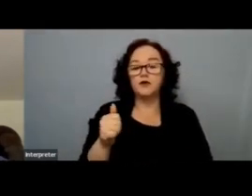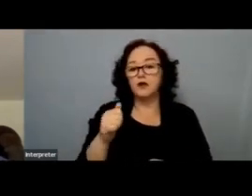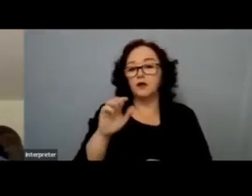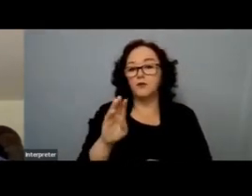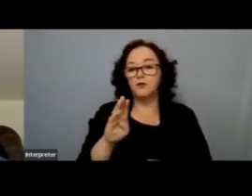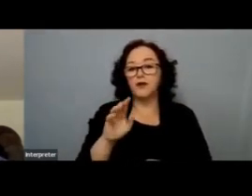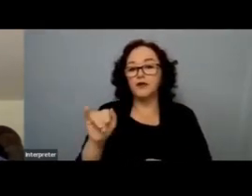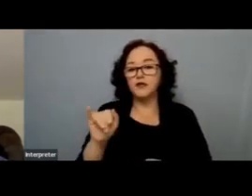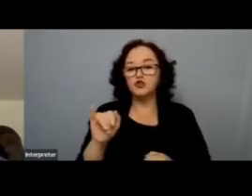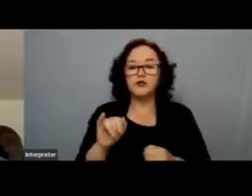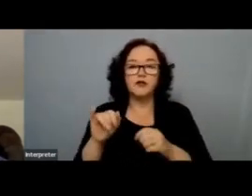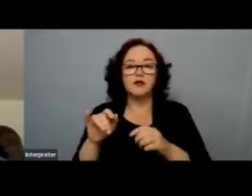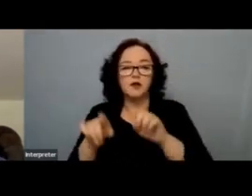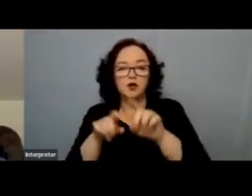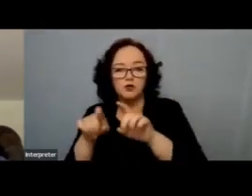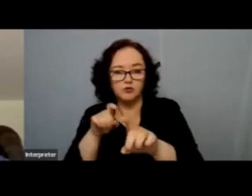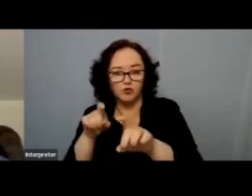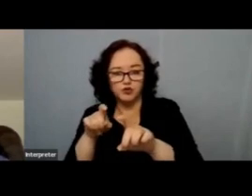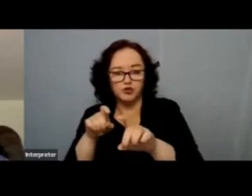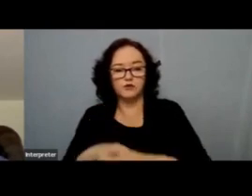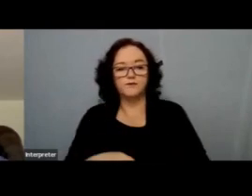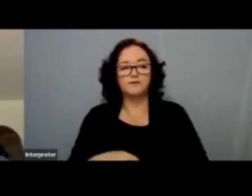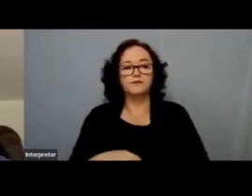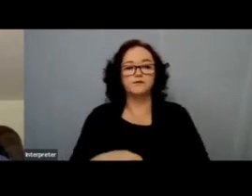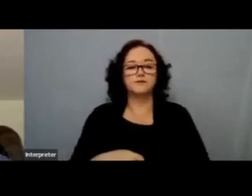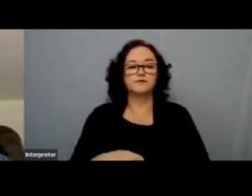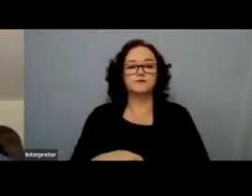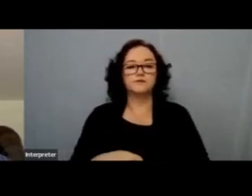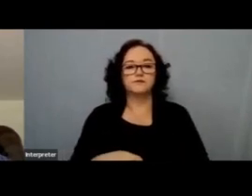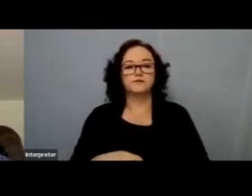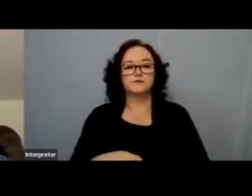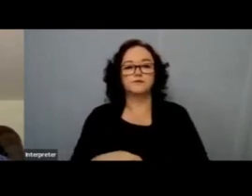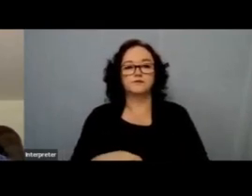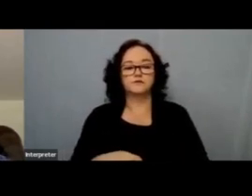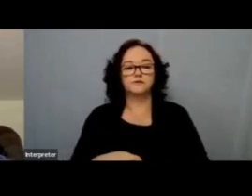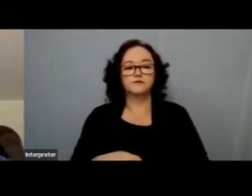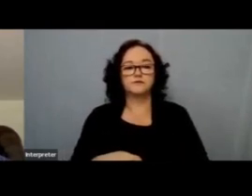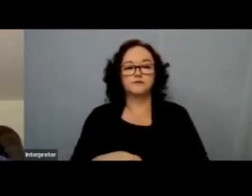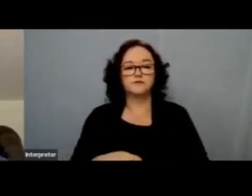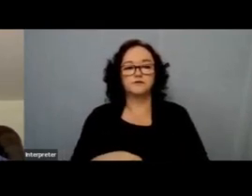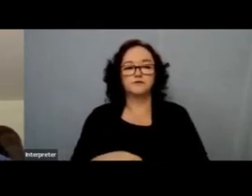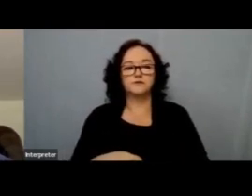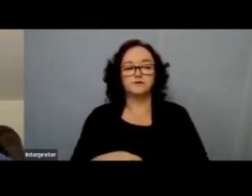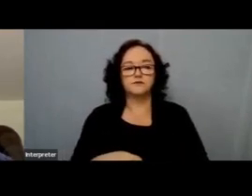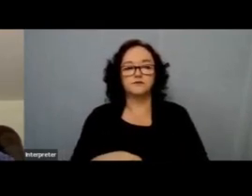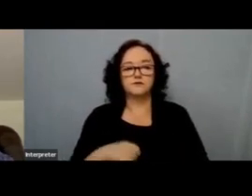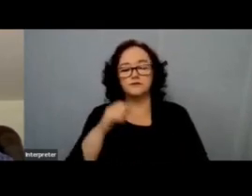Questionnaire. Next slide, please. So if screening confirms